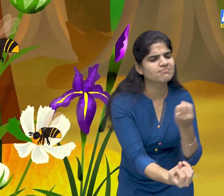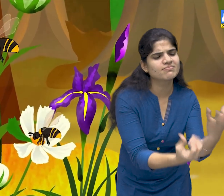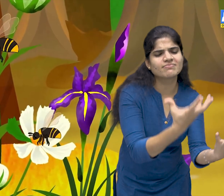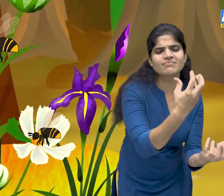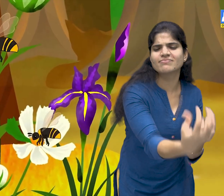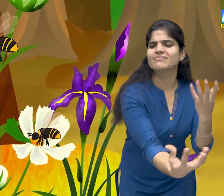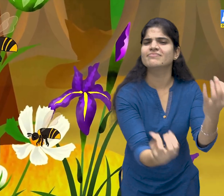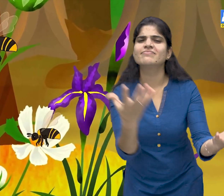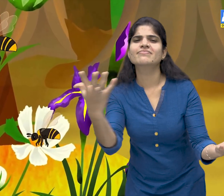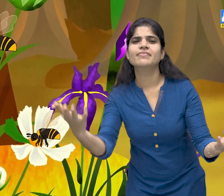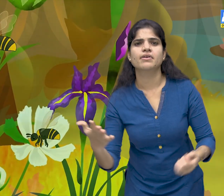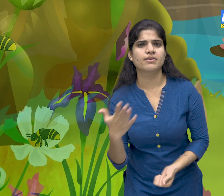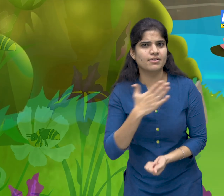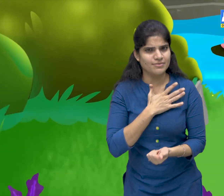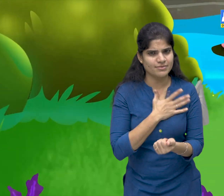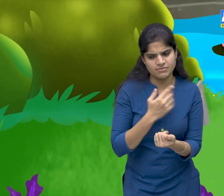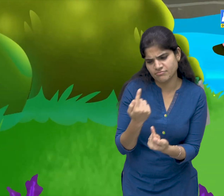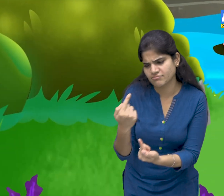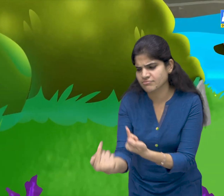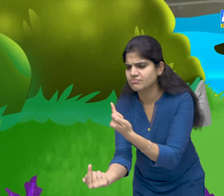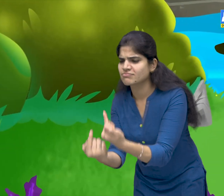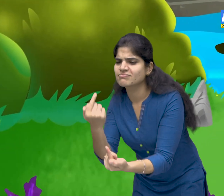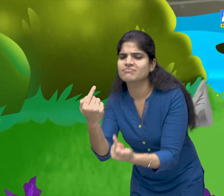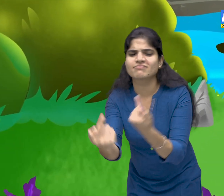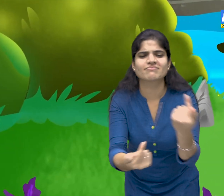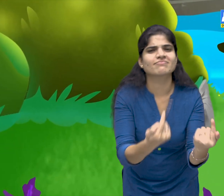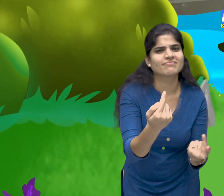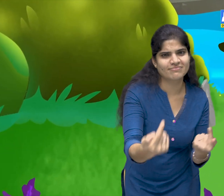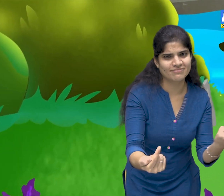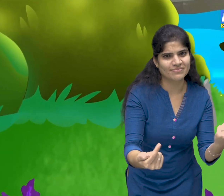There were lots of flowers and lush green grass.